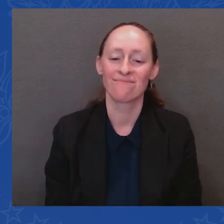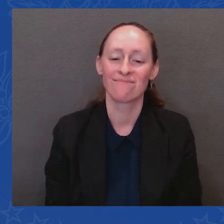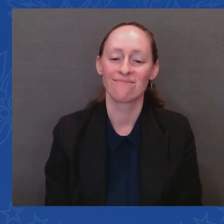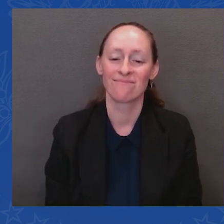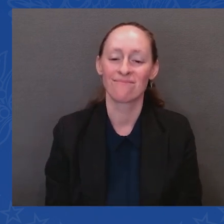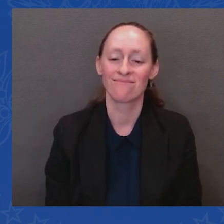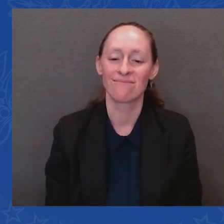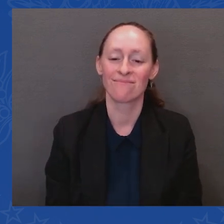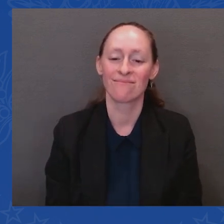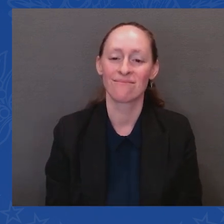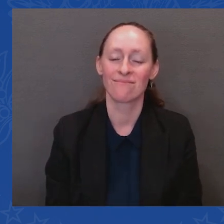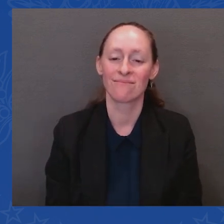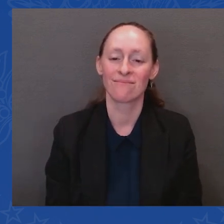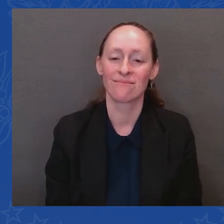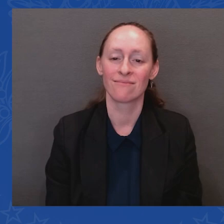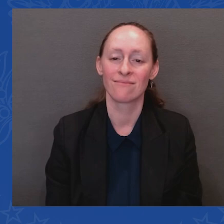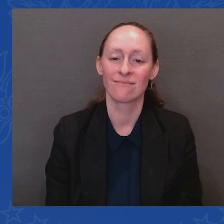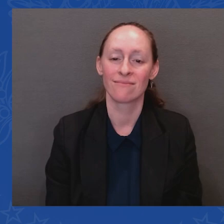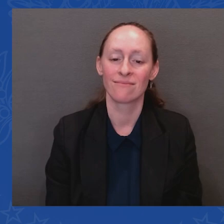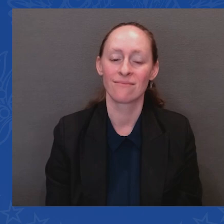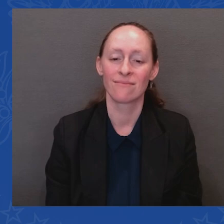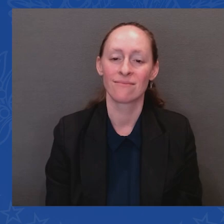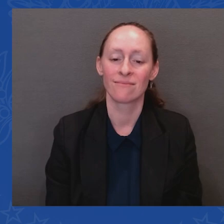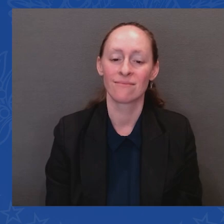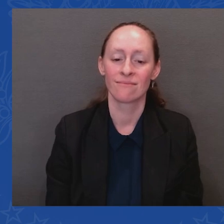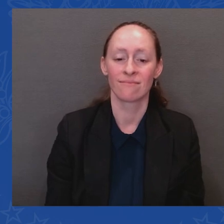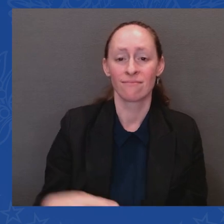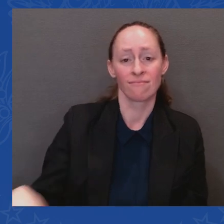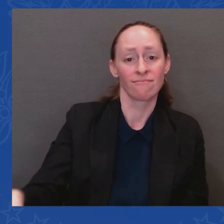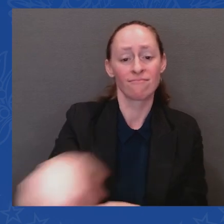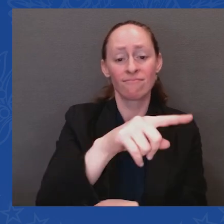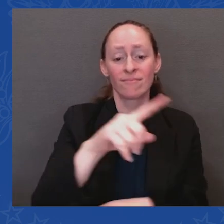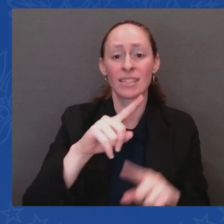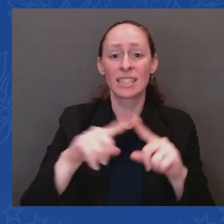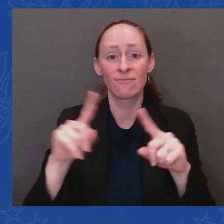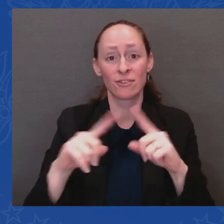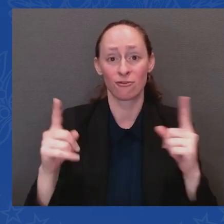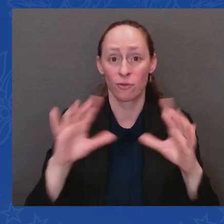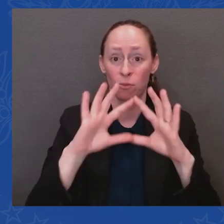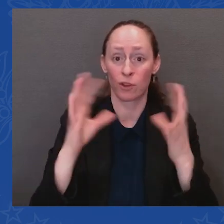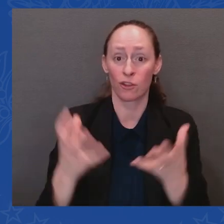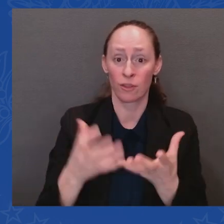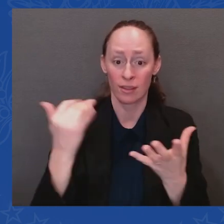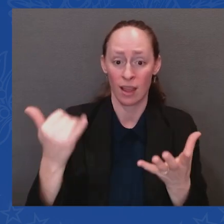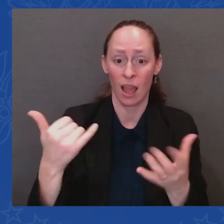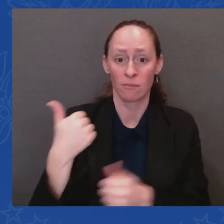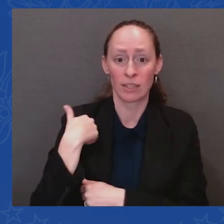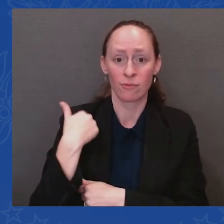are deployed to all corners of the world in defense of the freedoms our veterans have earned us.